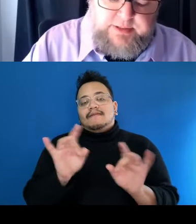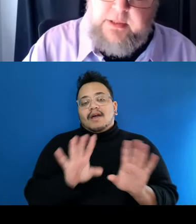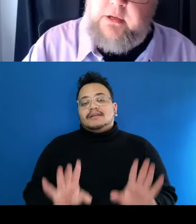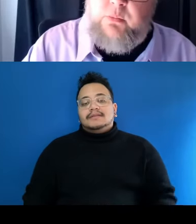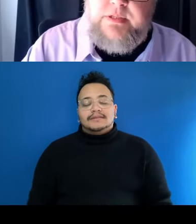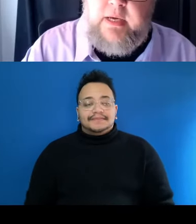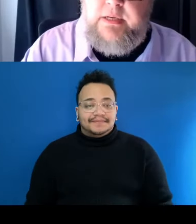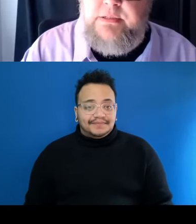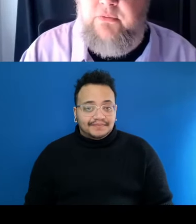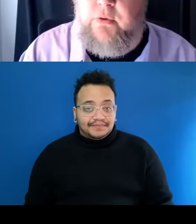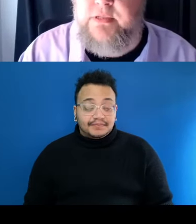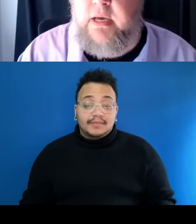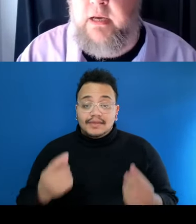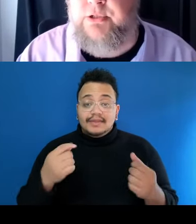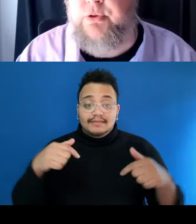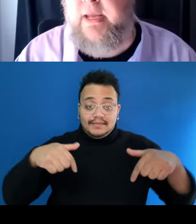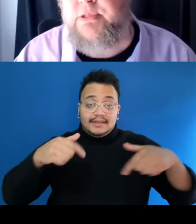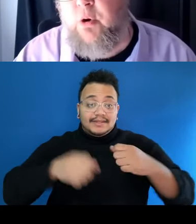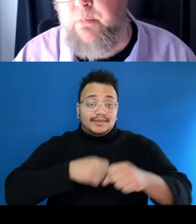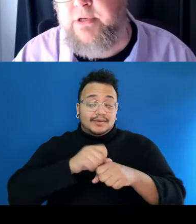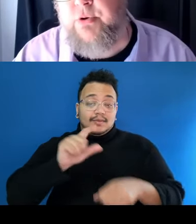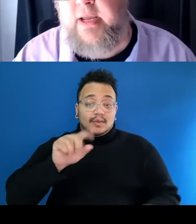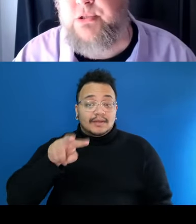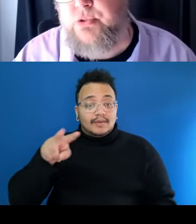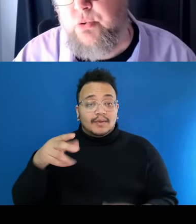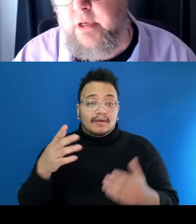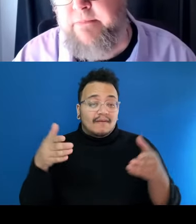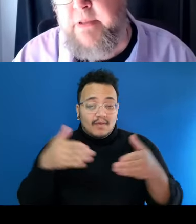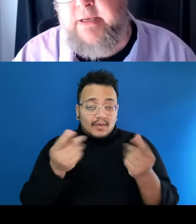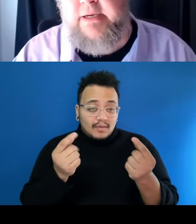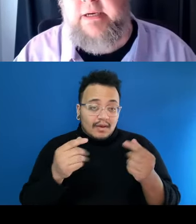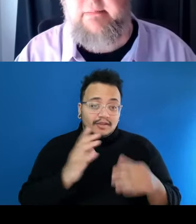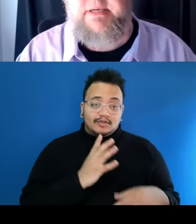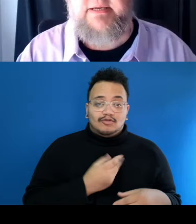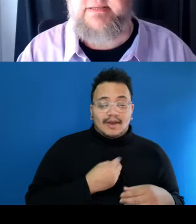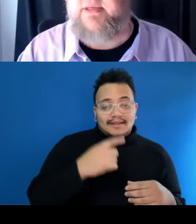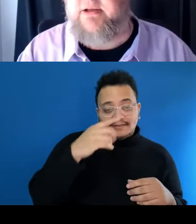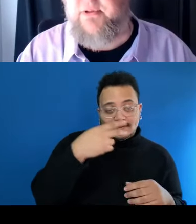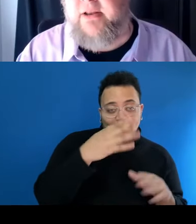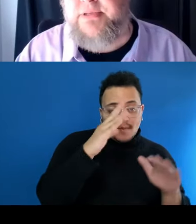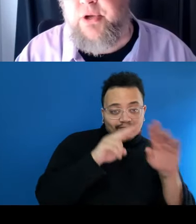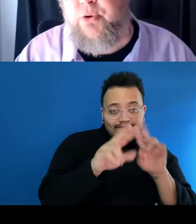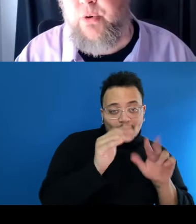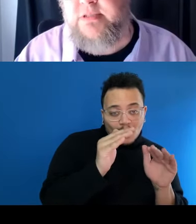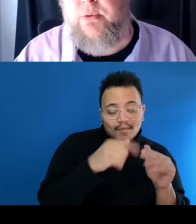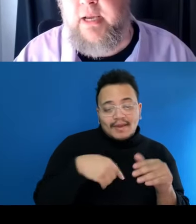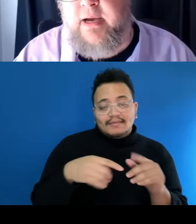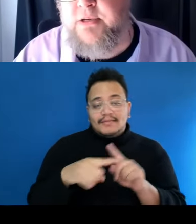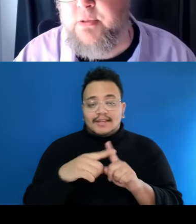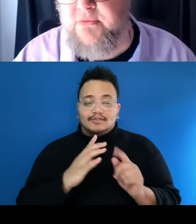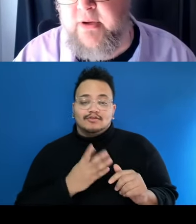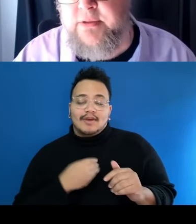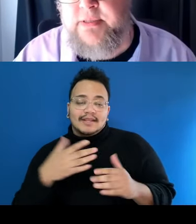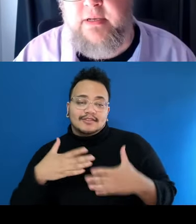This year we decided to focus on trans hope and trans joy, because I think a lot of us know what's going on in terms of violence